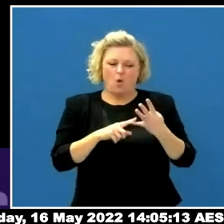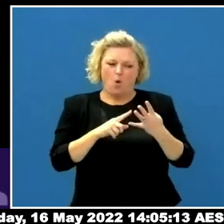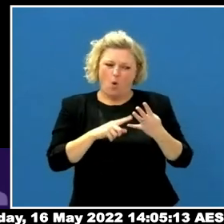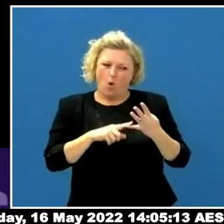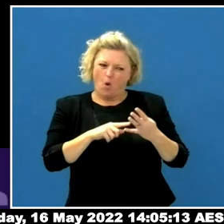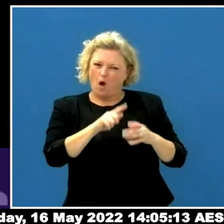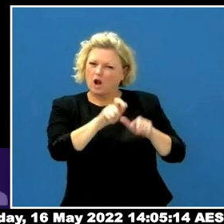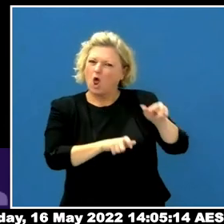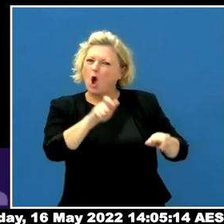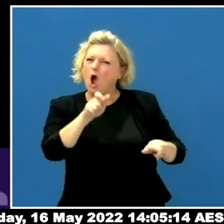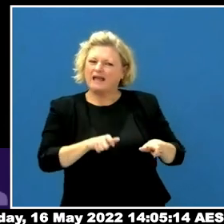you to move.